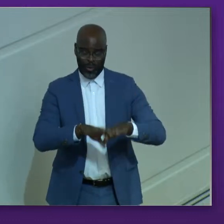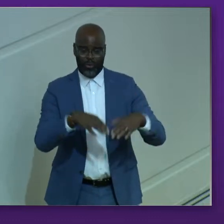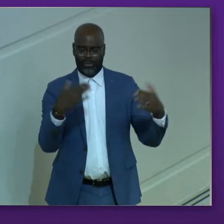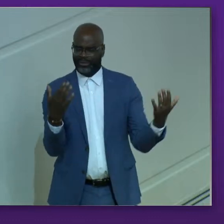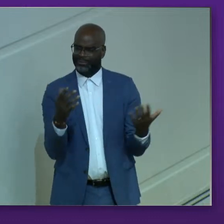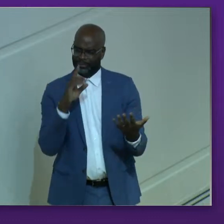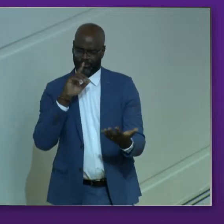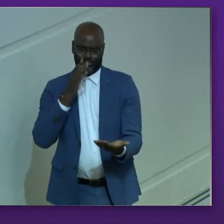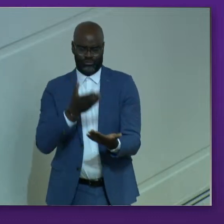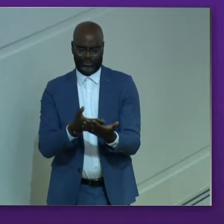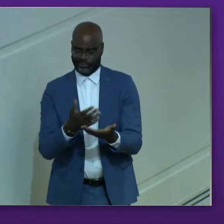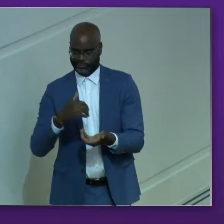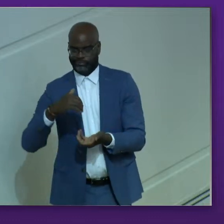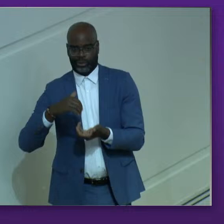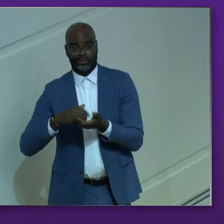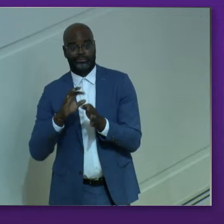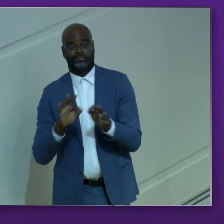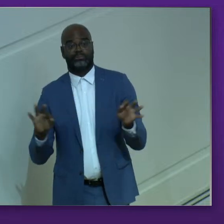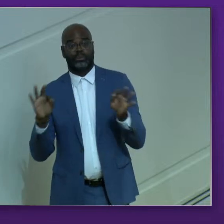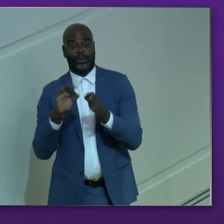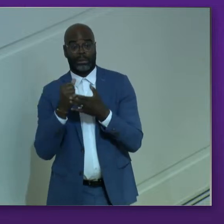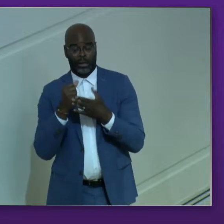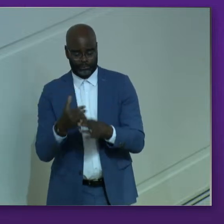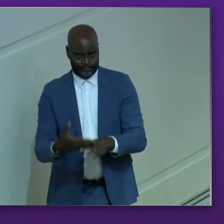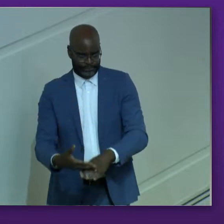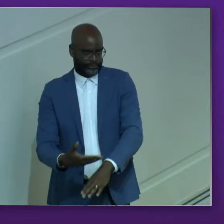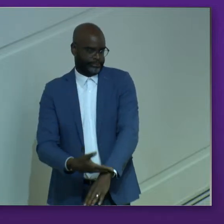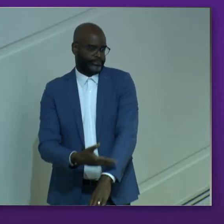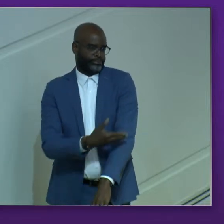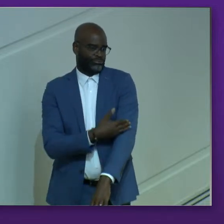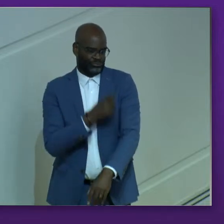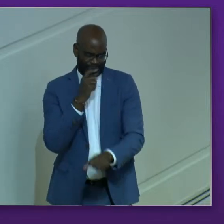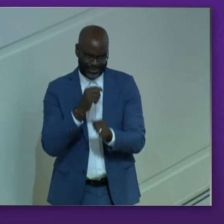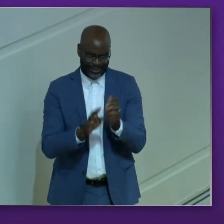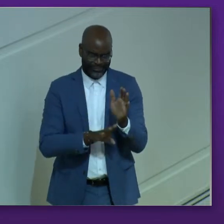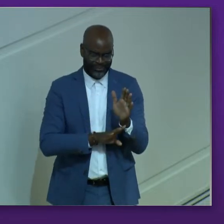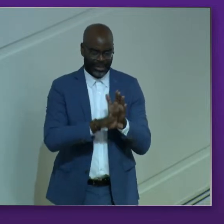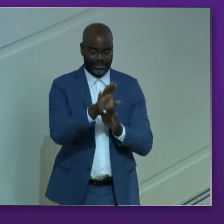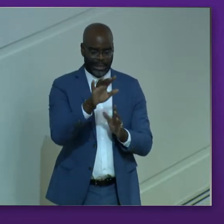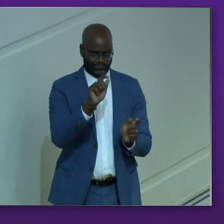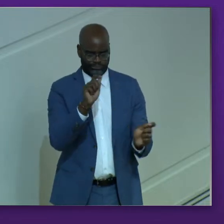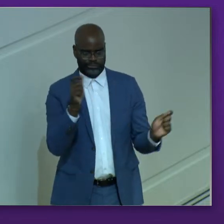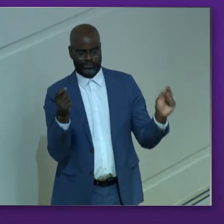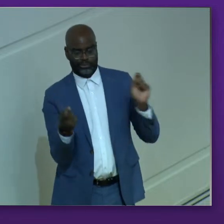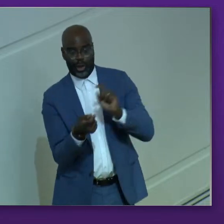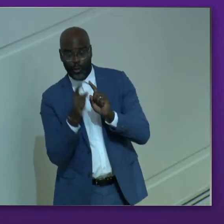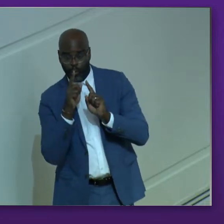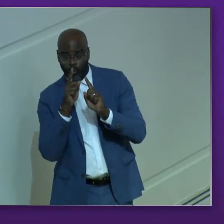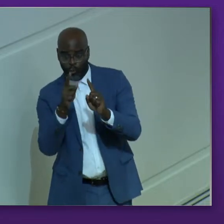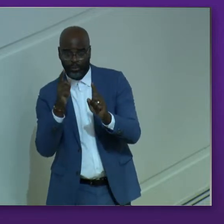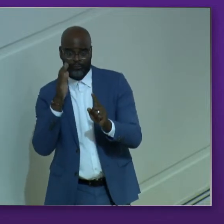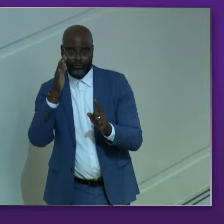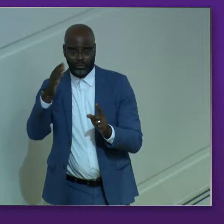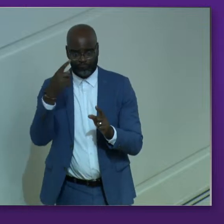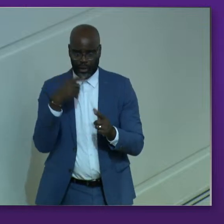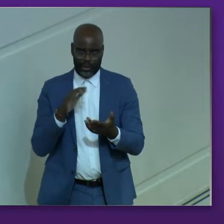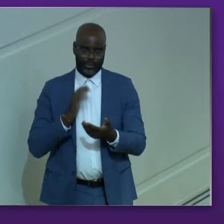THE FIELD AND EVEN IMPLEMENT IT IS A POWERFUL ASSET AND WHEN WE THINK ABOUT COMPLETION AND EVEN